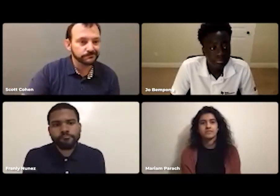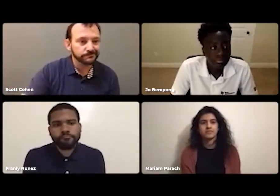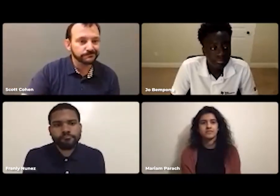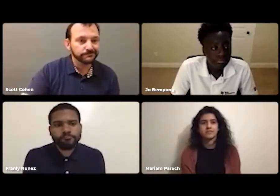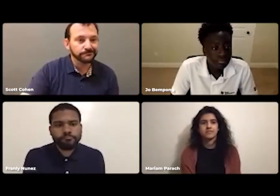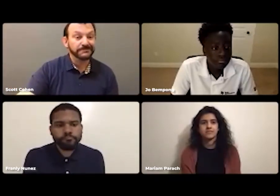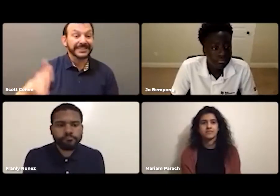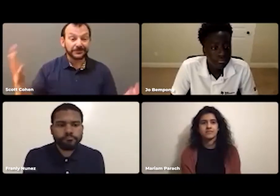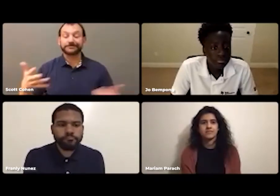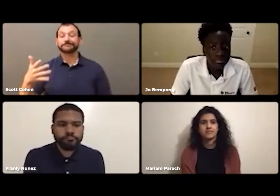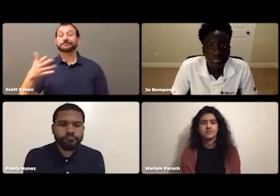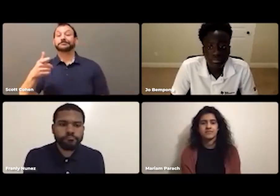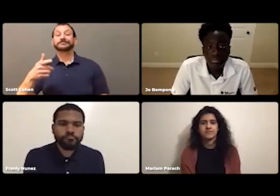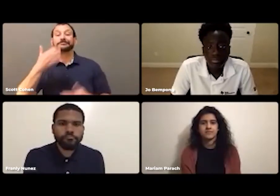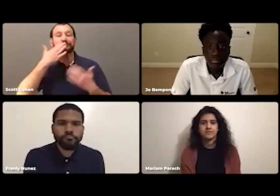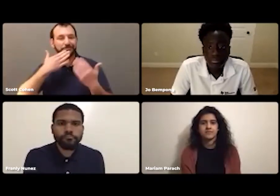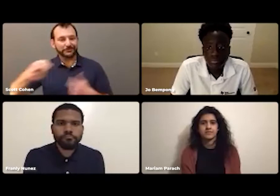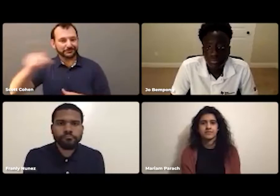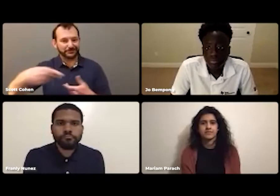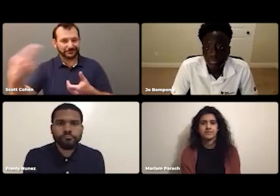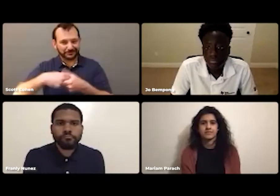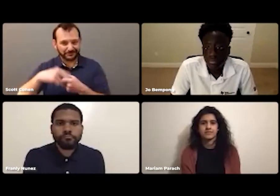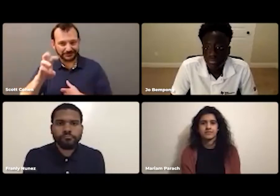can look here and find out.